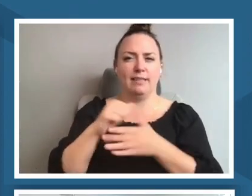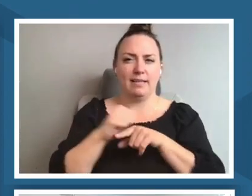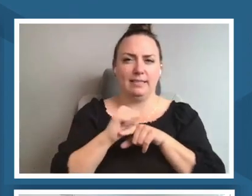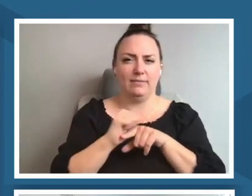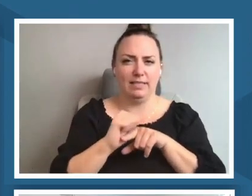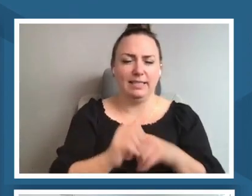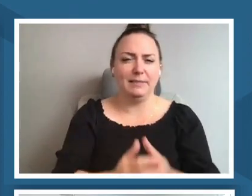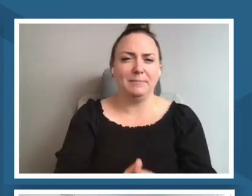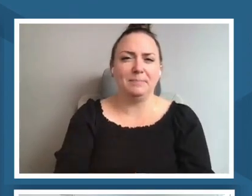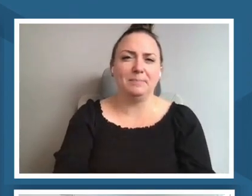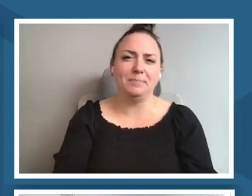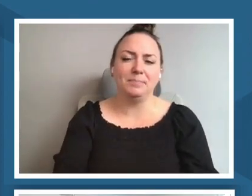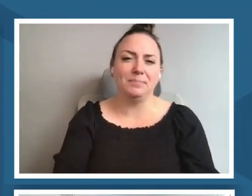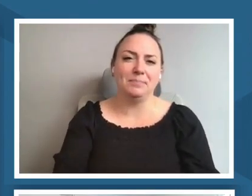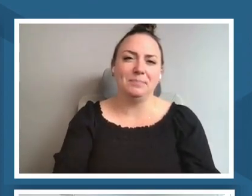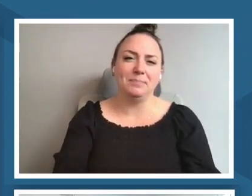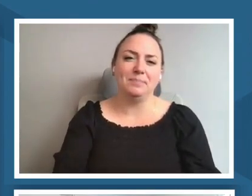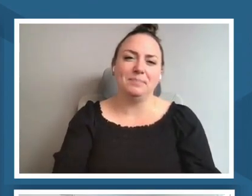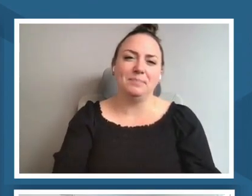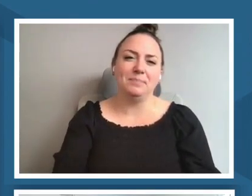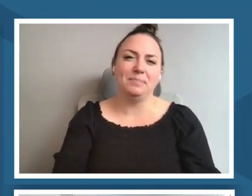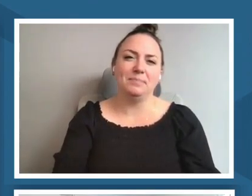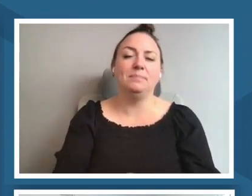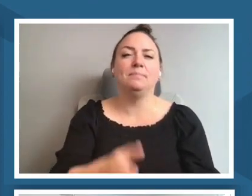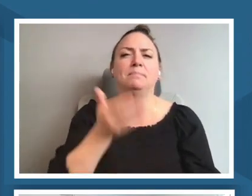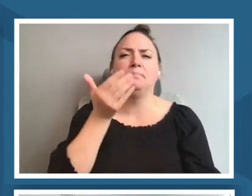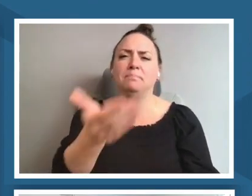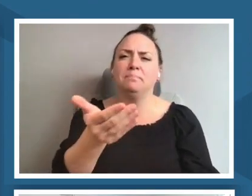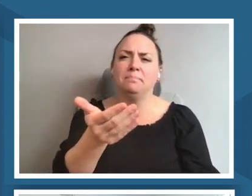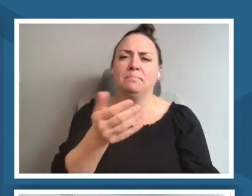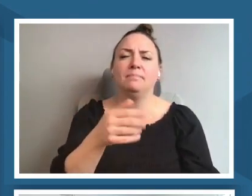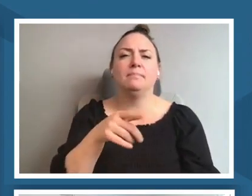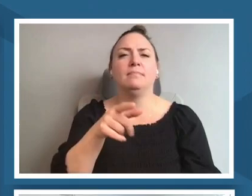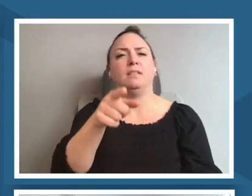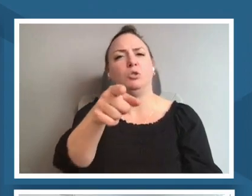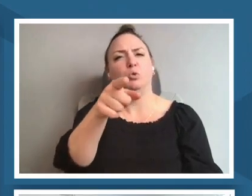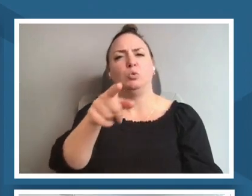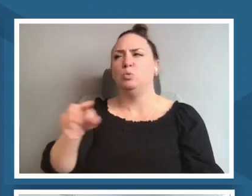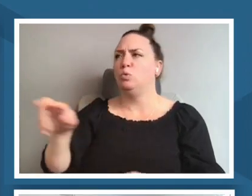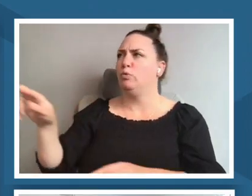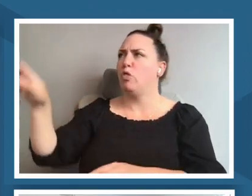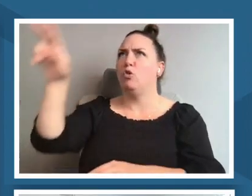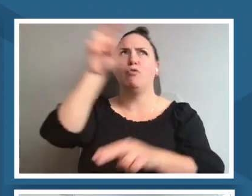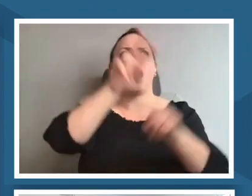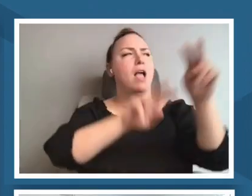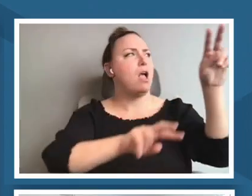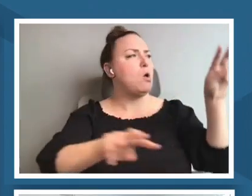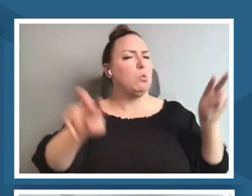so go ahead and look around the space that you're in